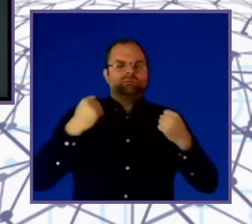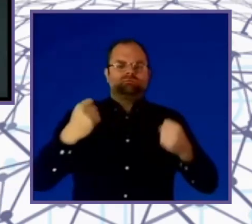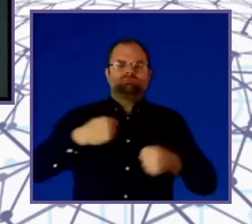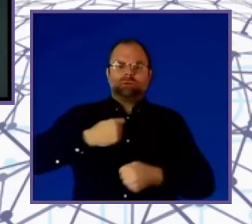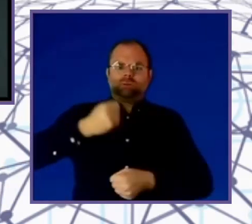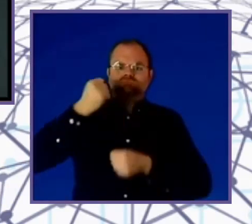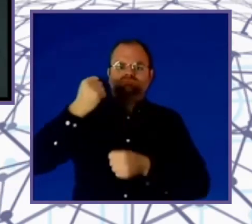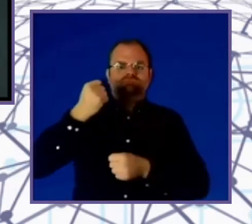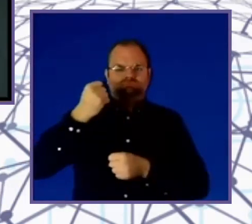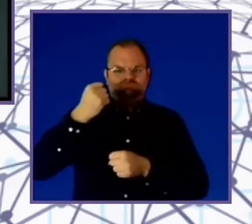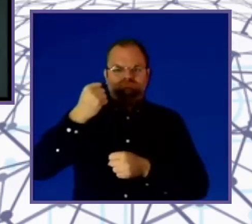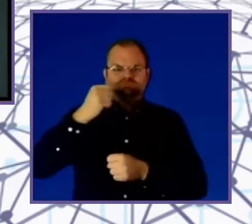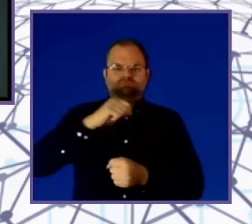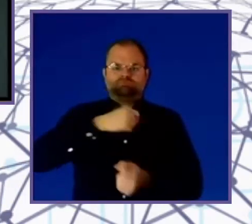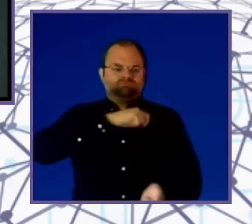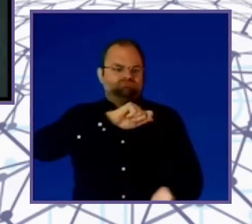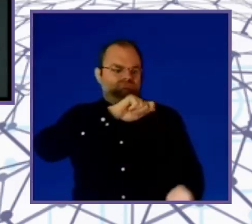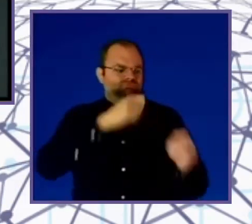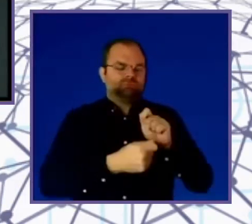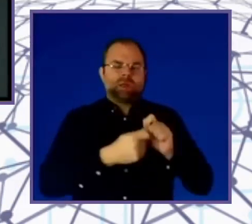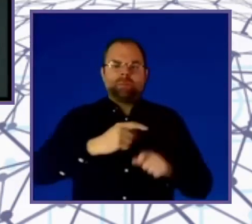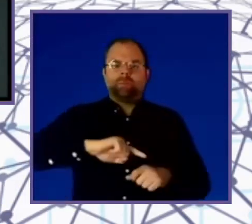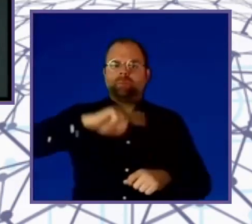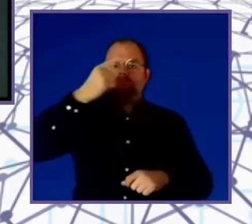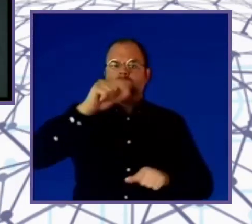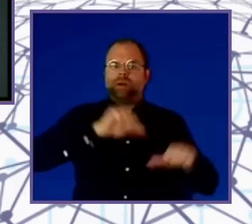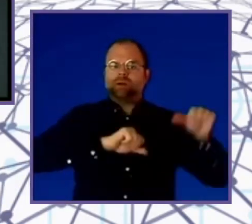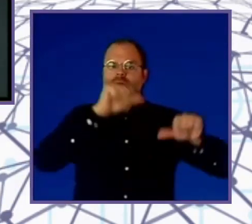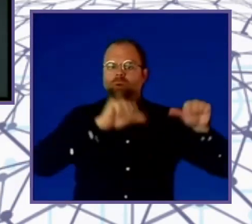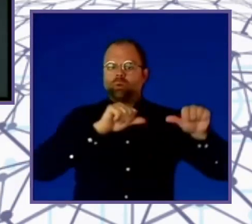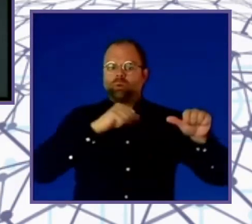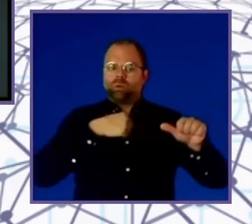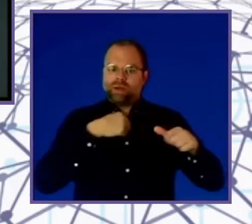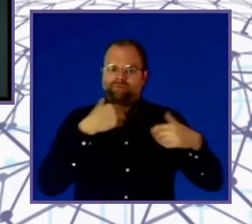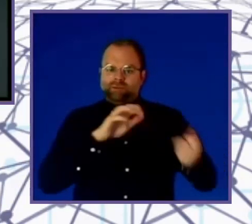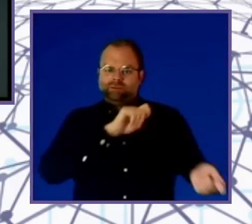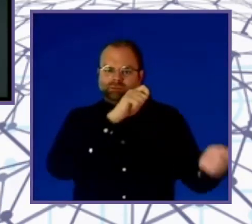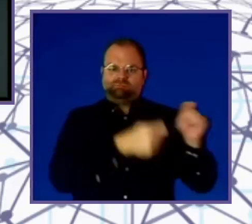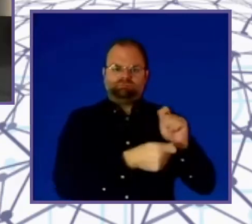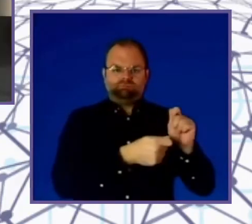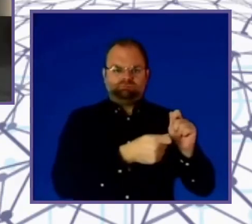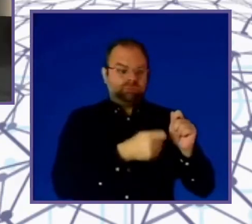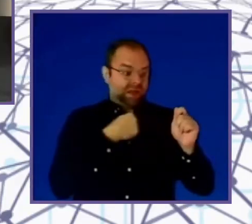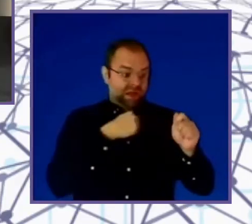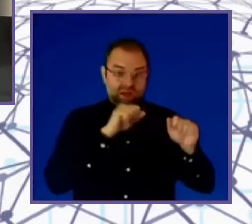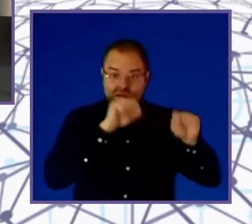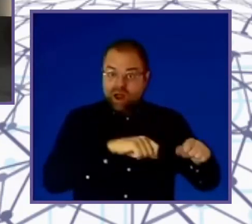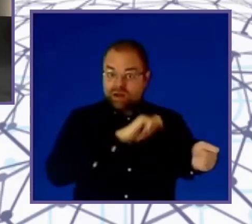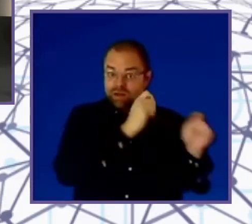that it was due to the NHS that I am able to walk due to assistive technology and having